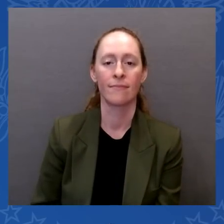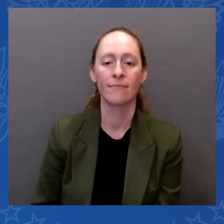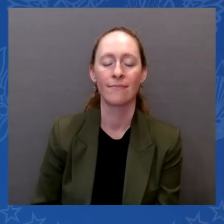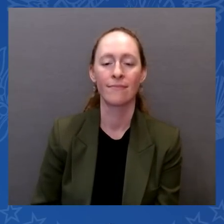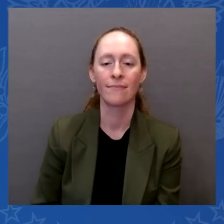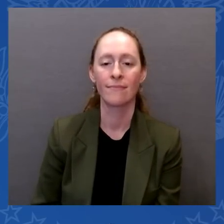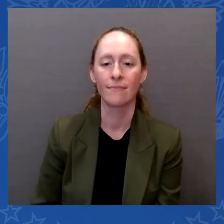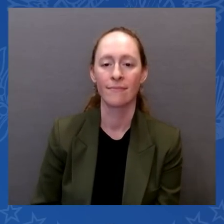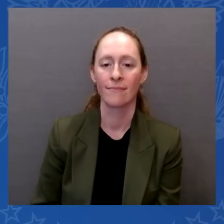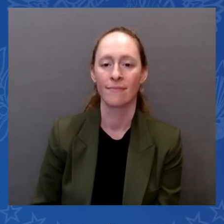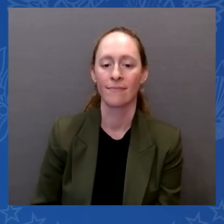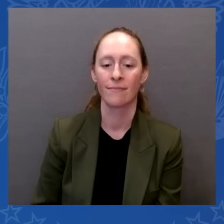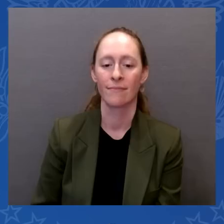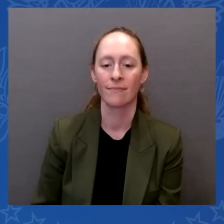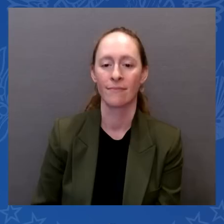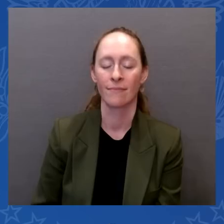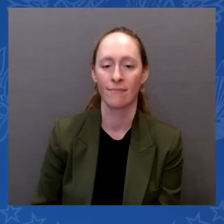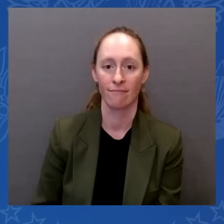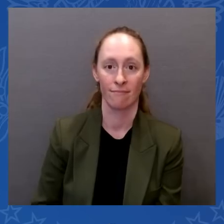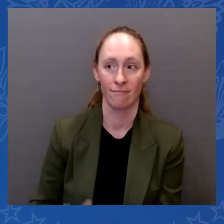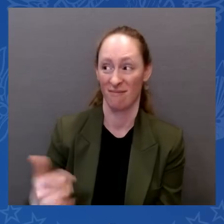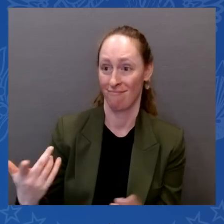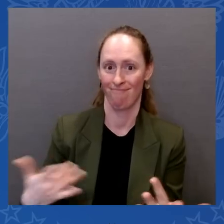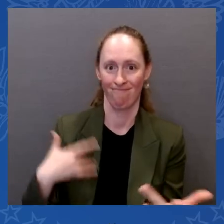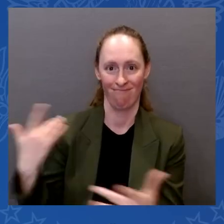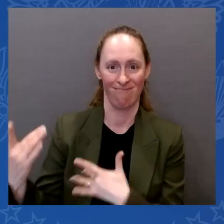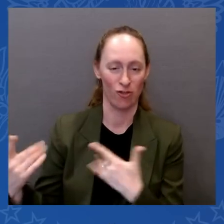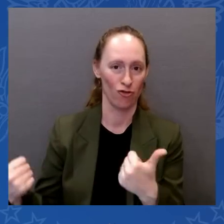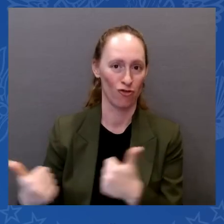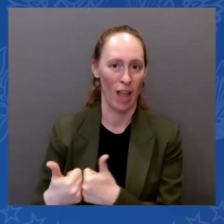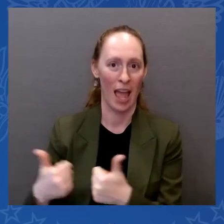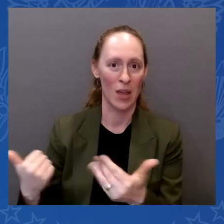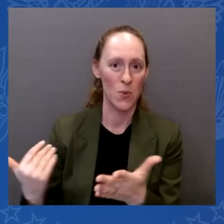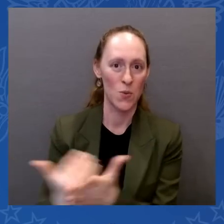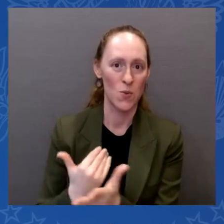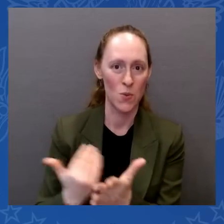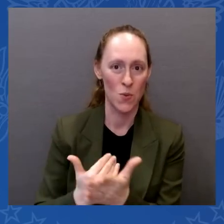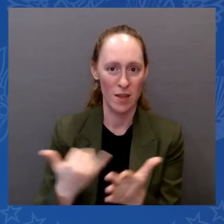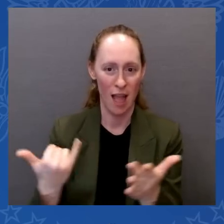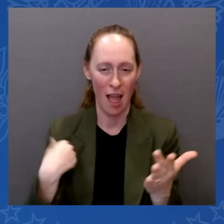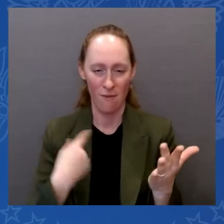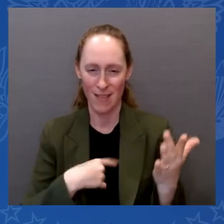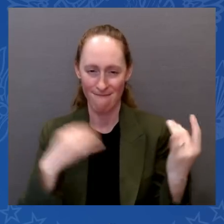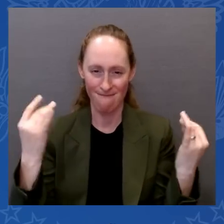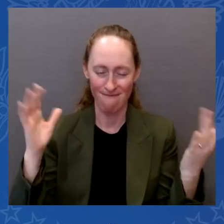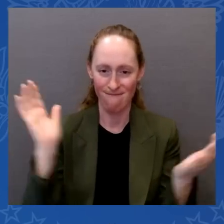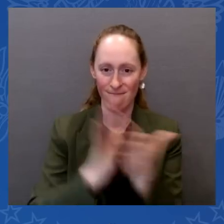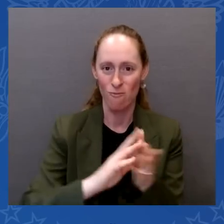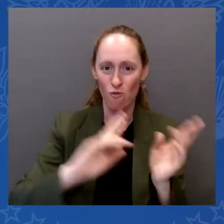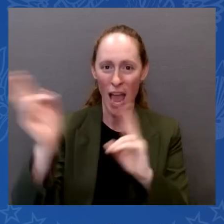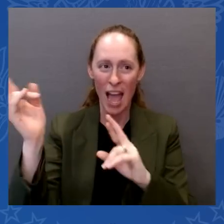and taking back our competitive edge. And the United States is going to win. In addition to the Bipartisan Infrastru- --